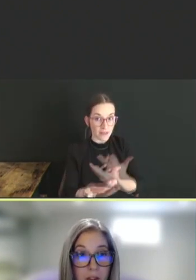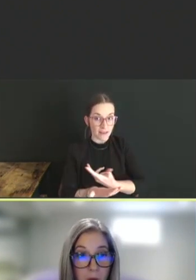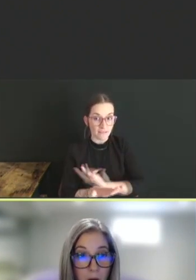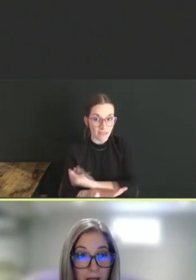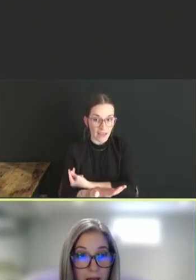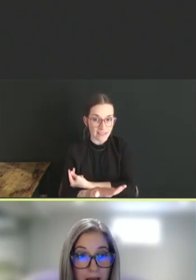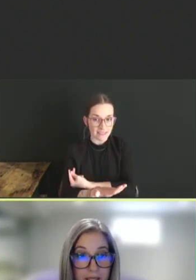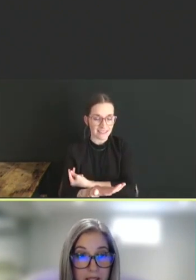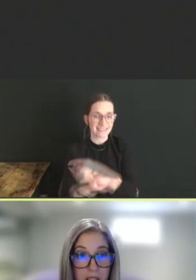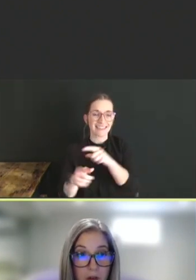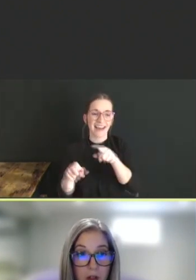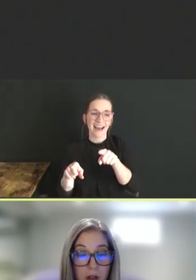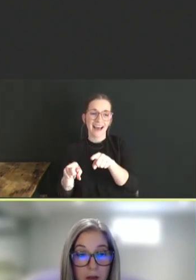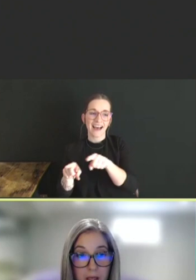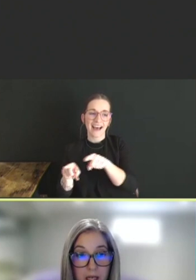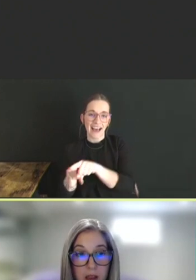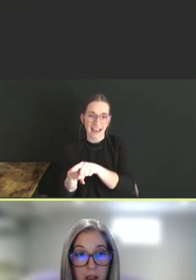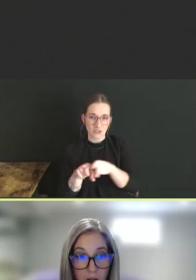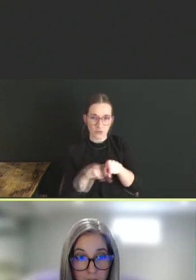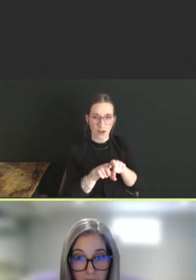as well as eliminating the cost share.